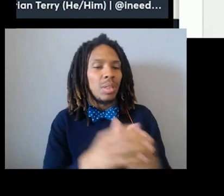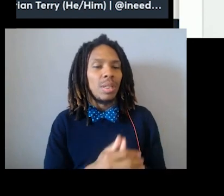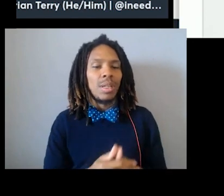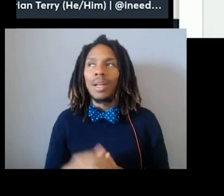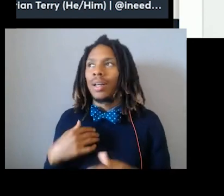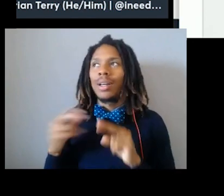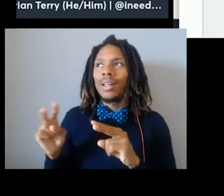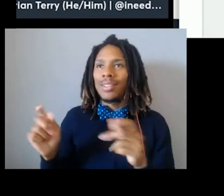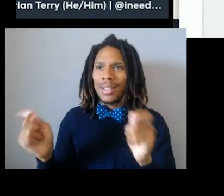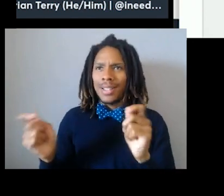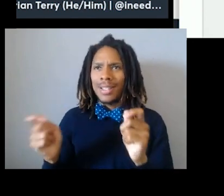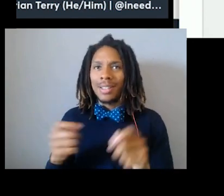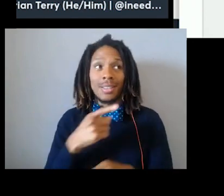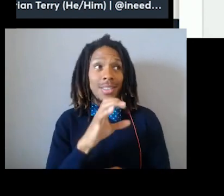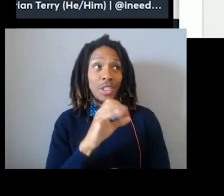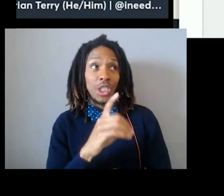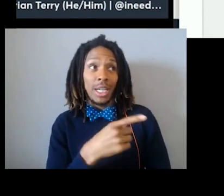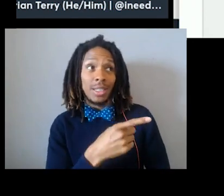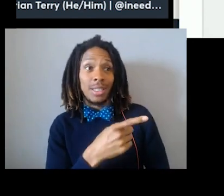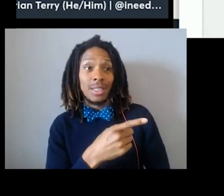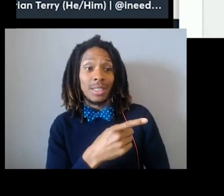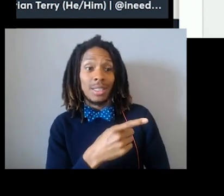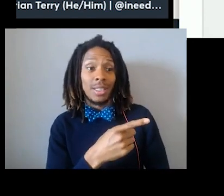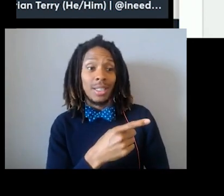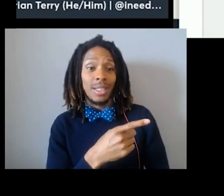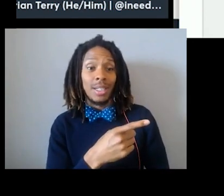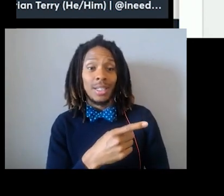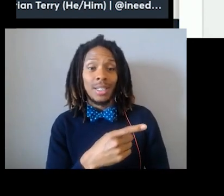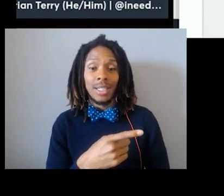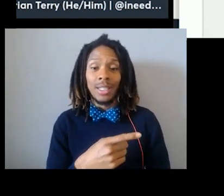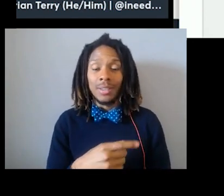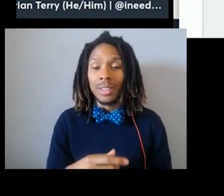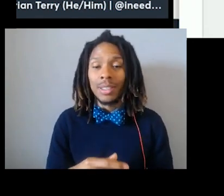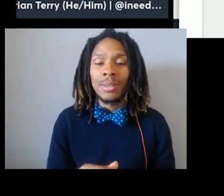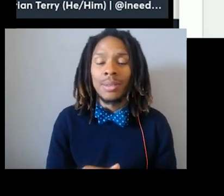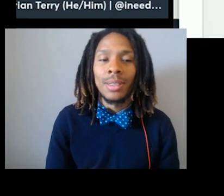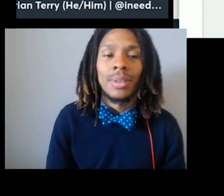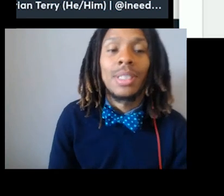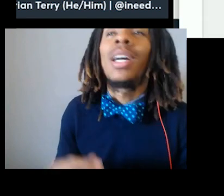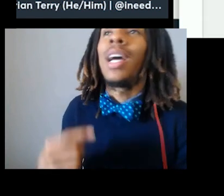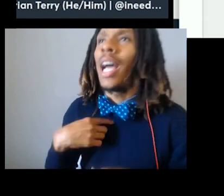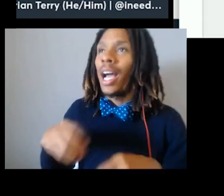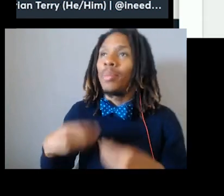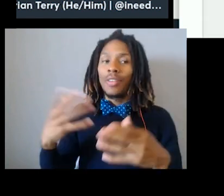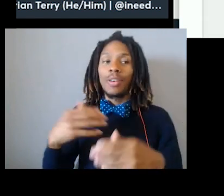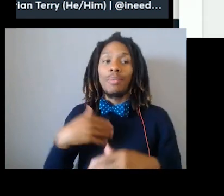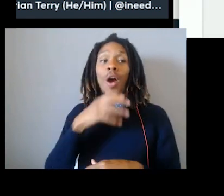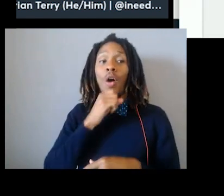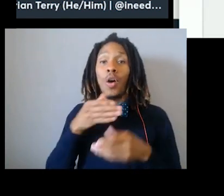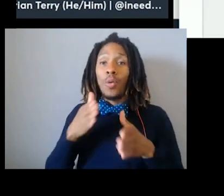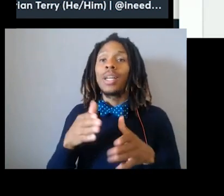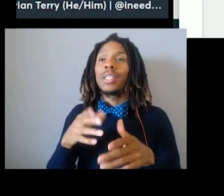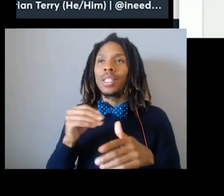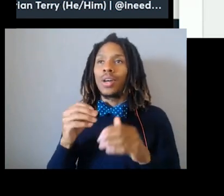How about you, Chad? Yeah, man. I'm gonna give up my old ways and go serverless it's the cool way to do it these days.